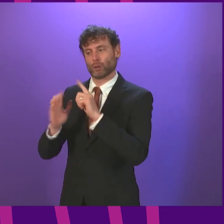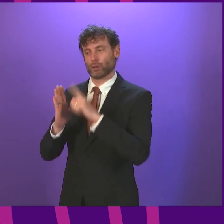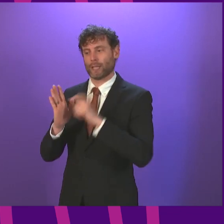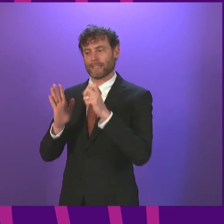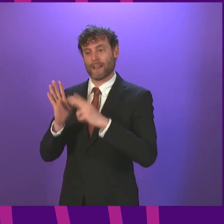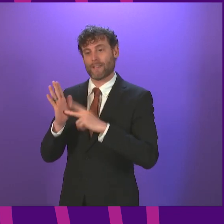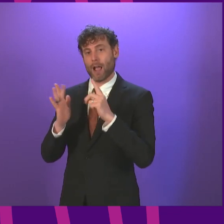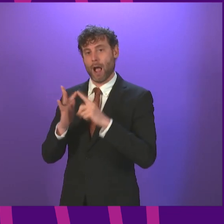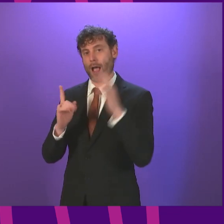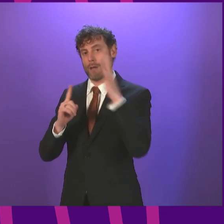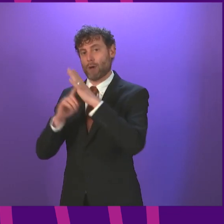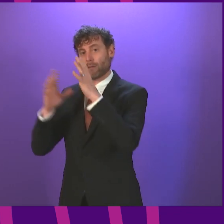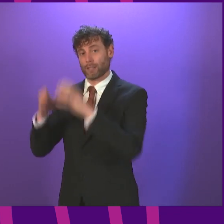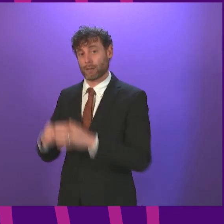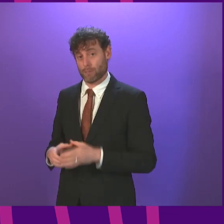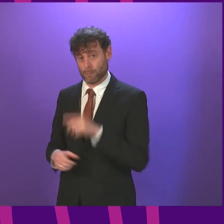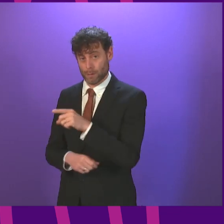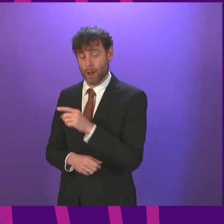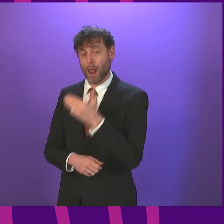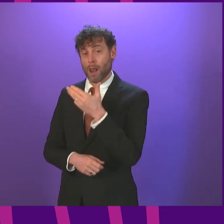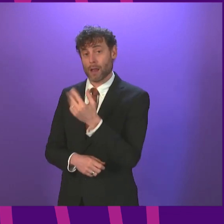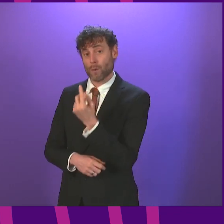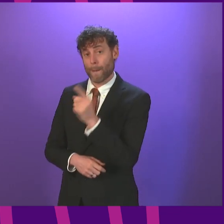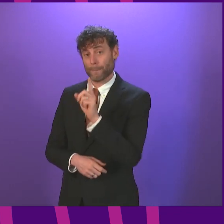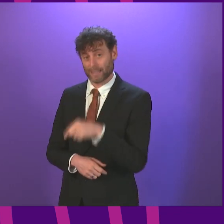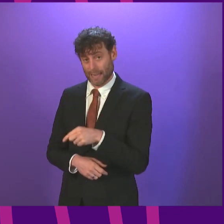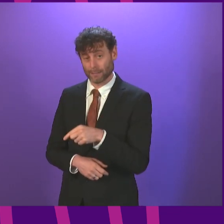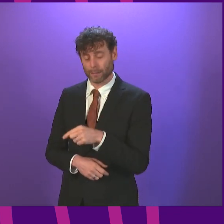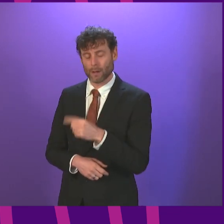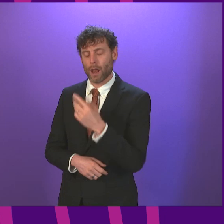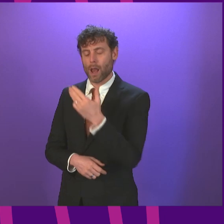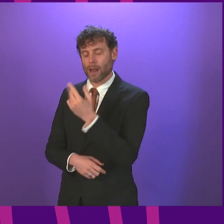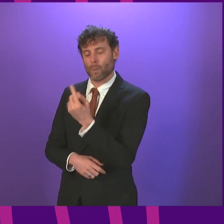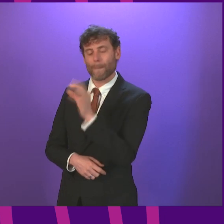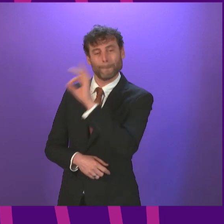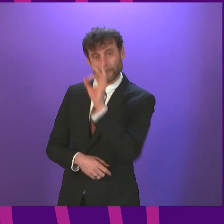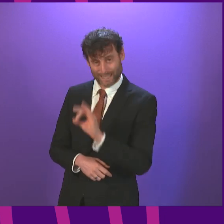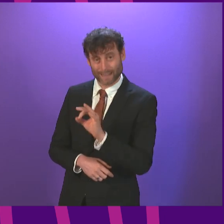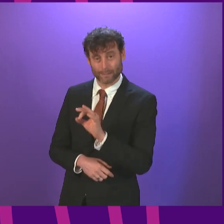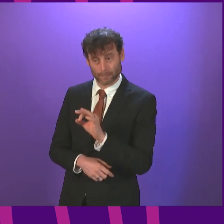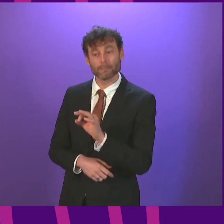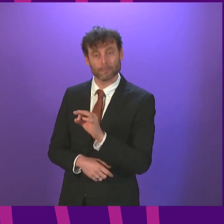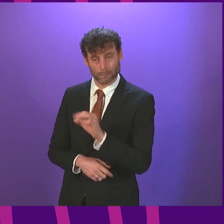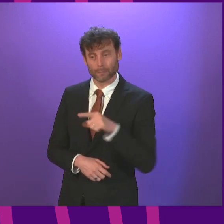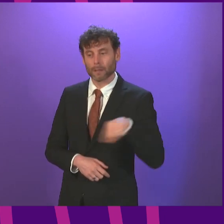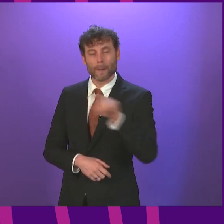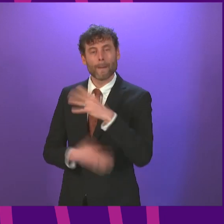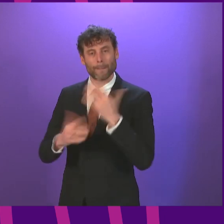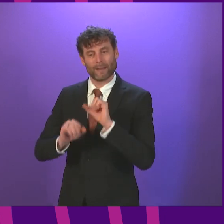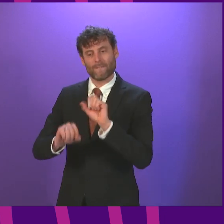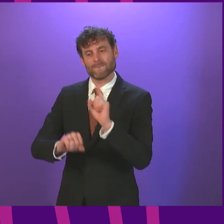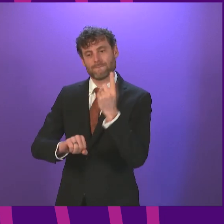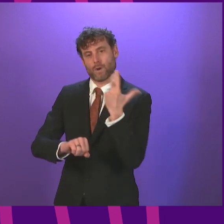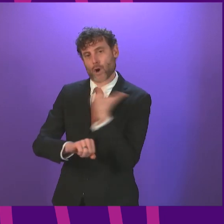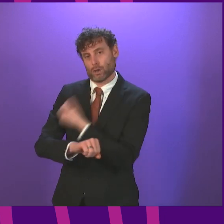91 per cent—that is, 163,111 people—of the clinically extremely vulnerable group